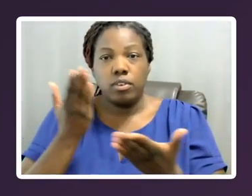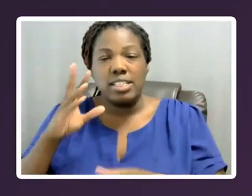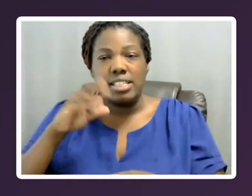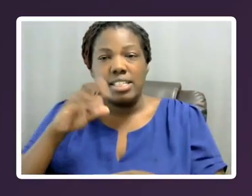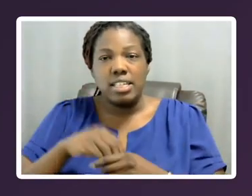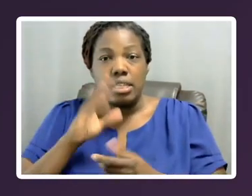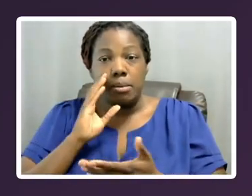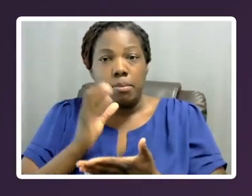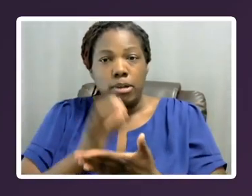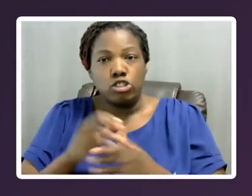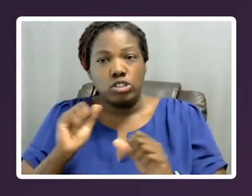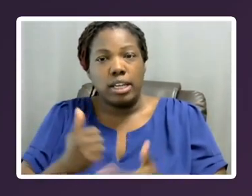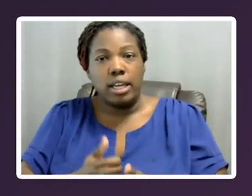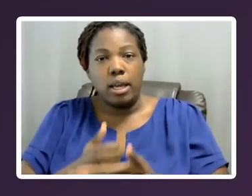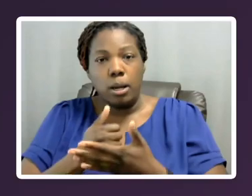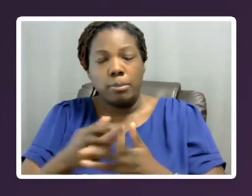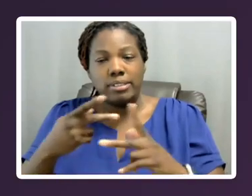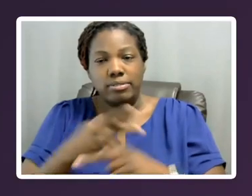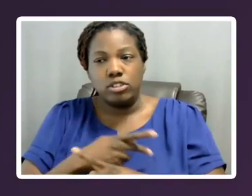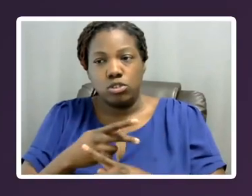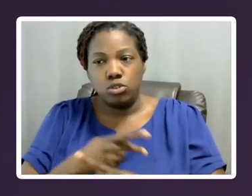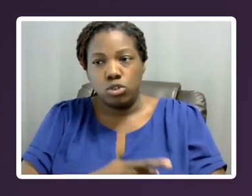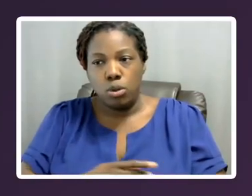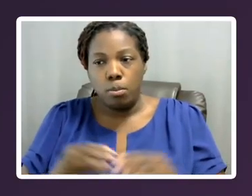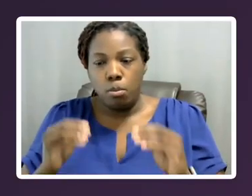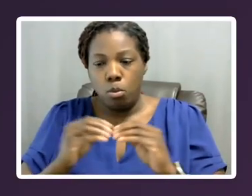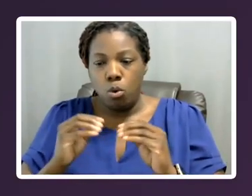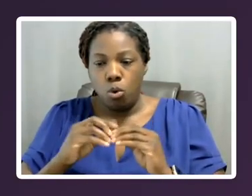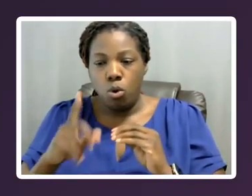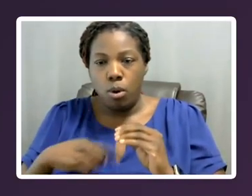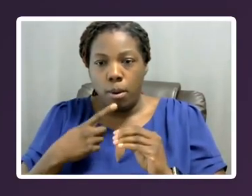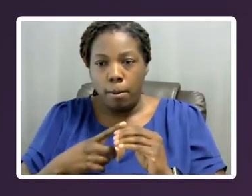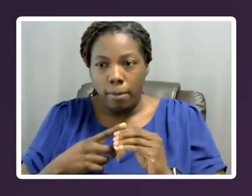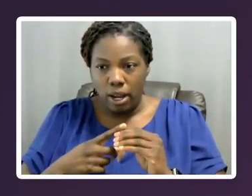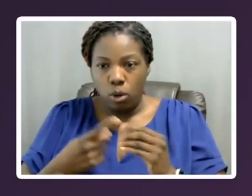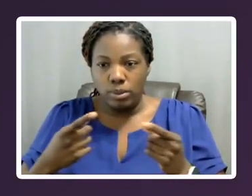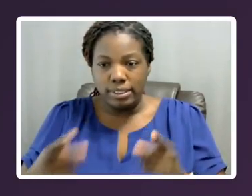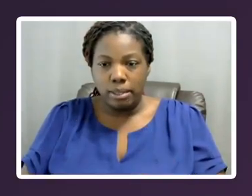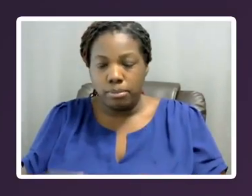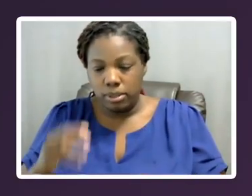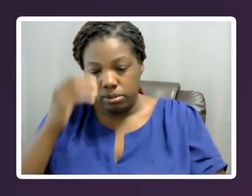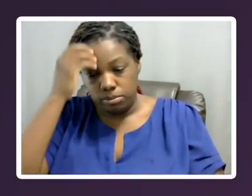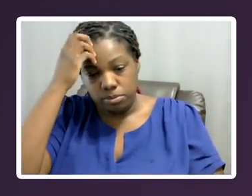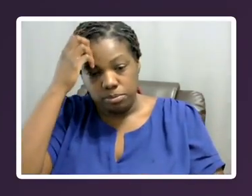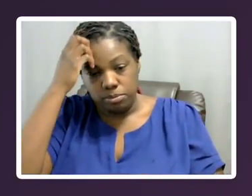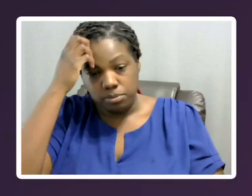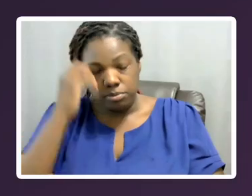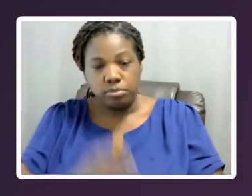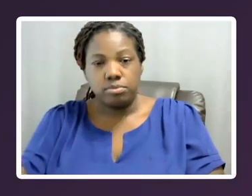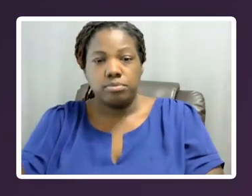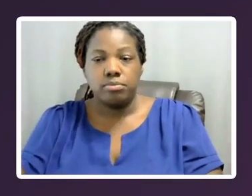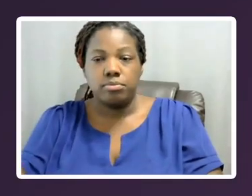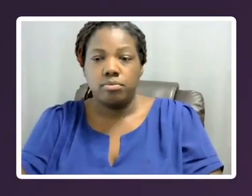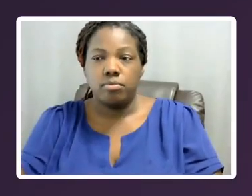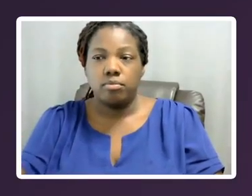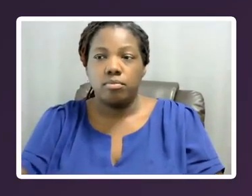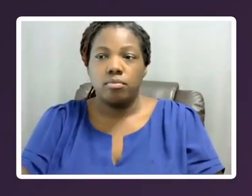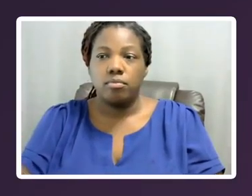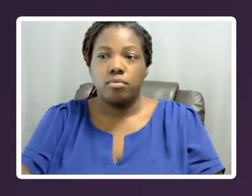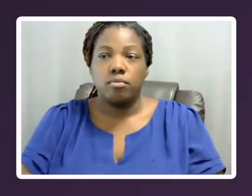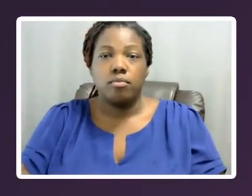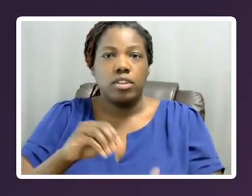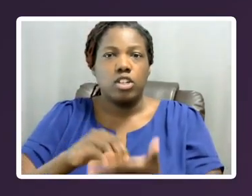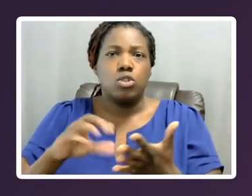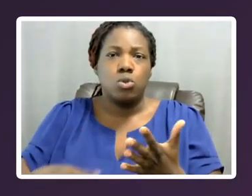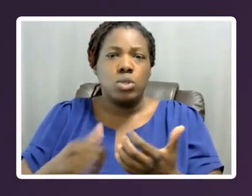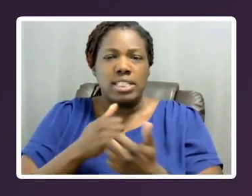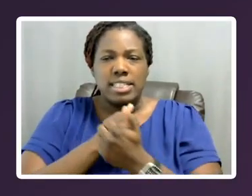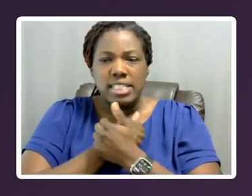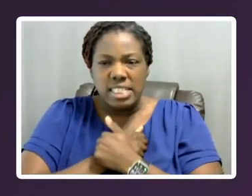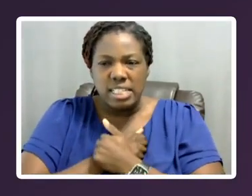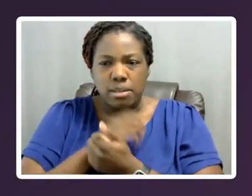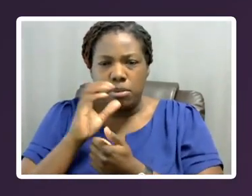help us figure out more about what's going on? And students love looking for objects in portraits.